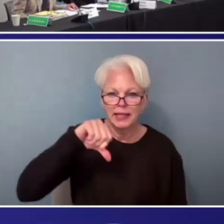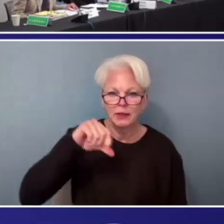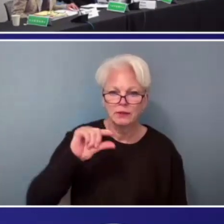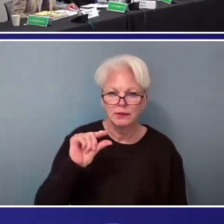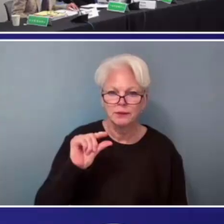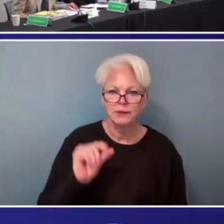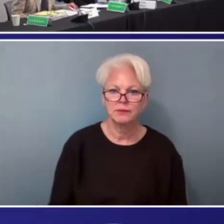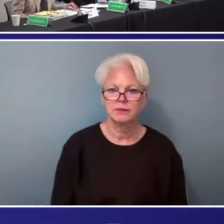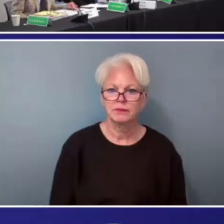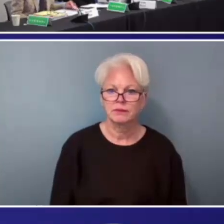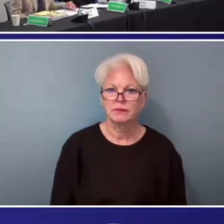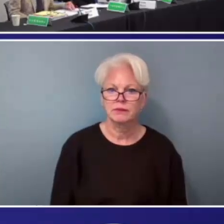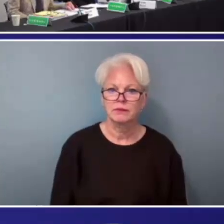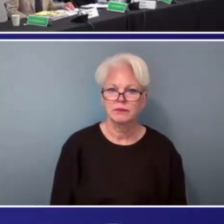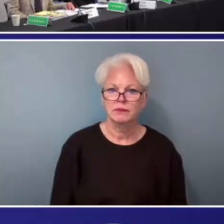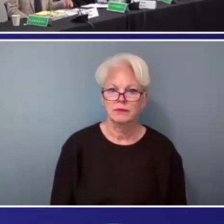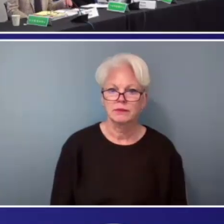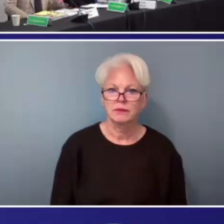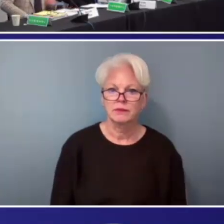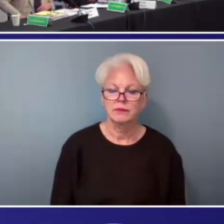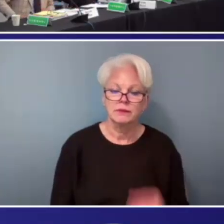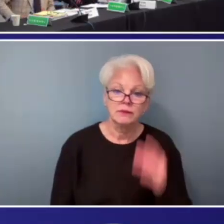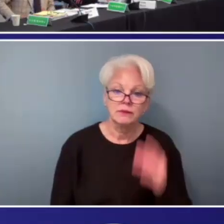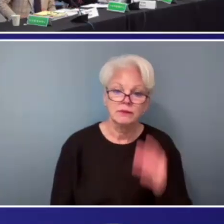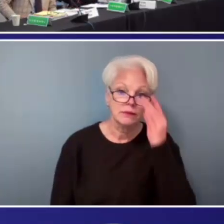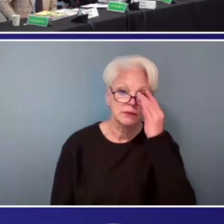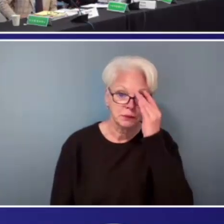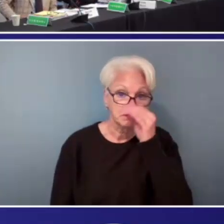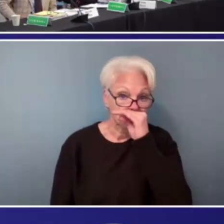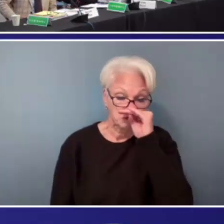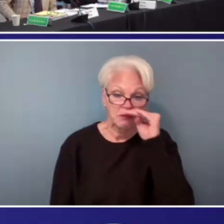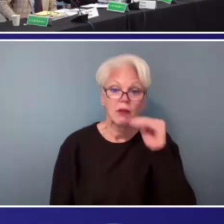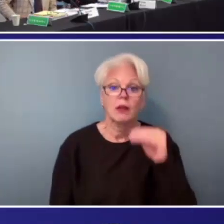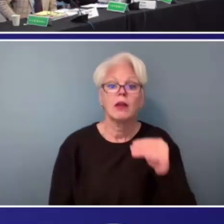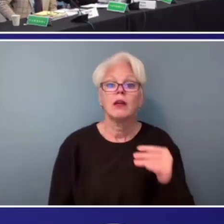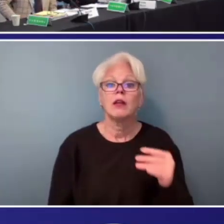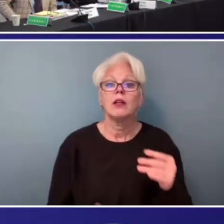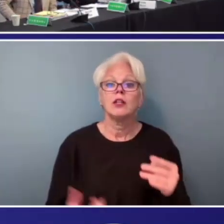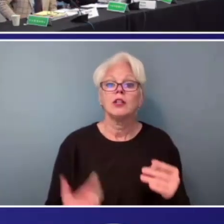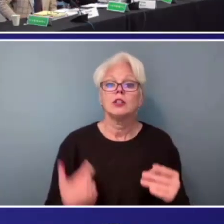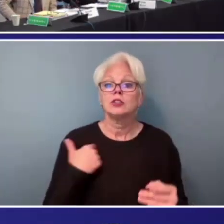Okay. Perfect. All right. So what we ended up determining was that it